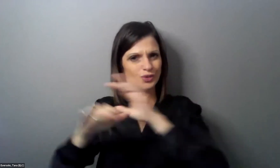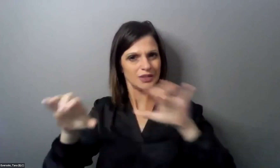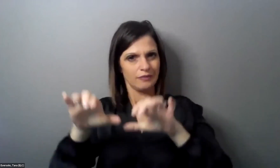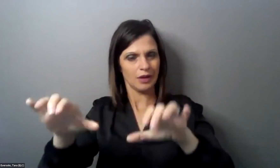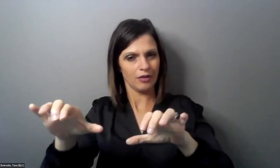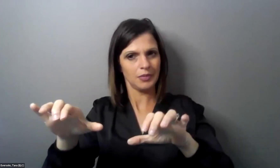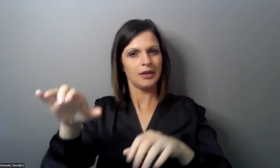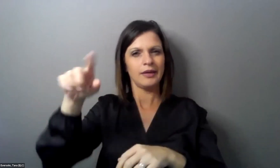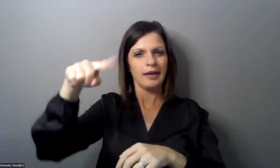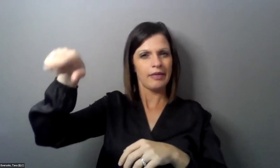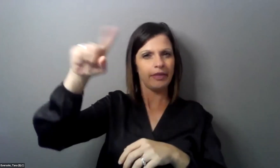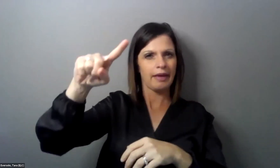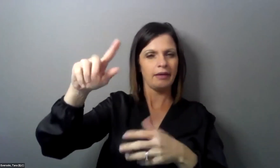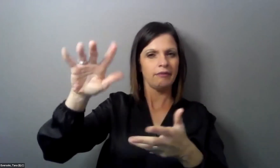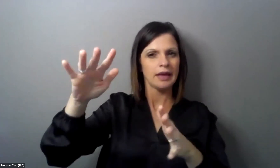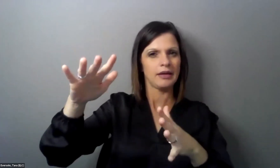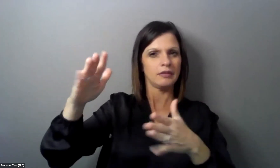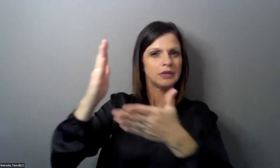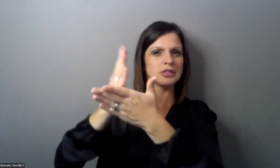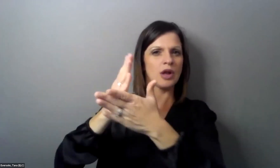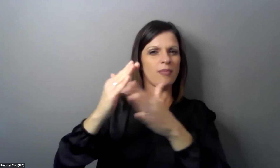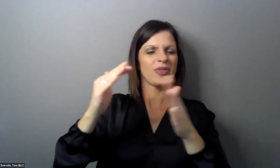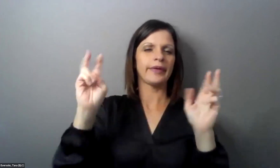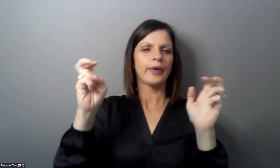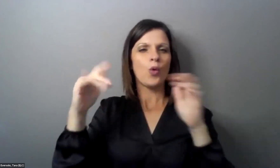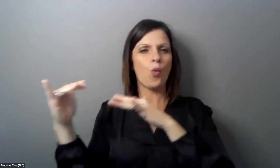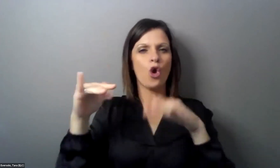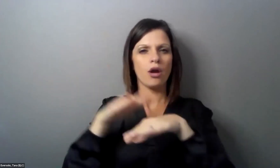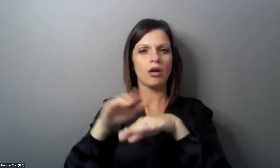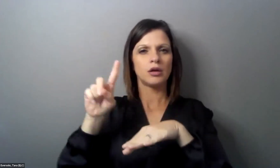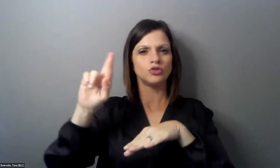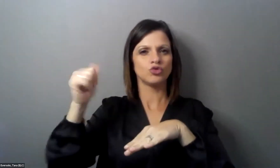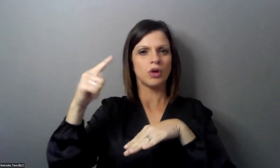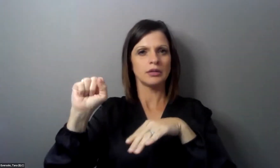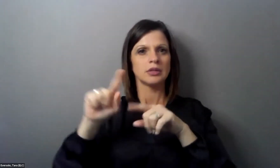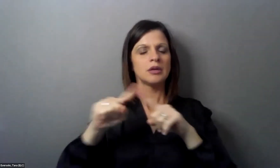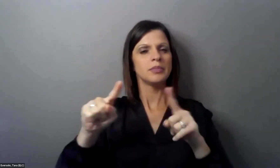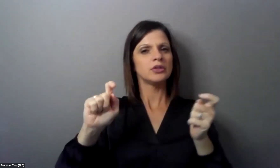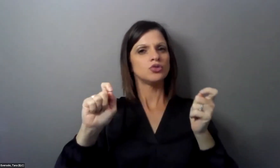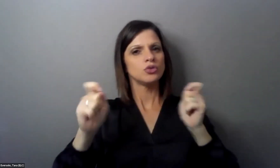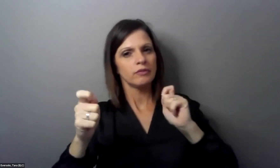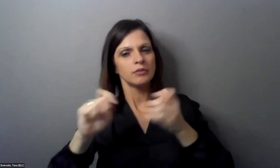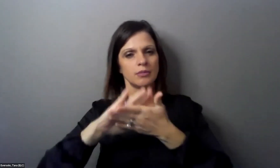And they have stopped the war on drugs per se which we are growing out of. And shifted to a supportive model.